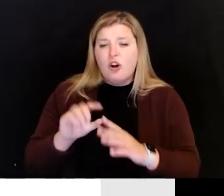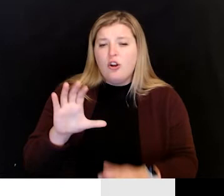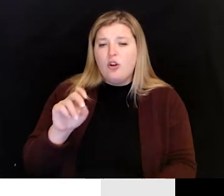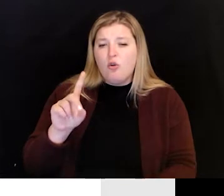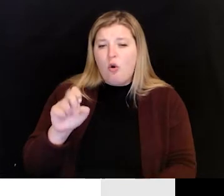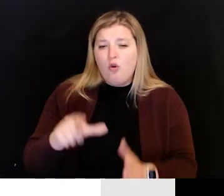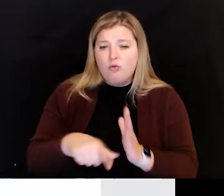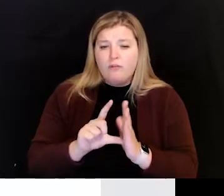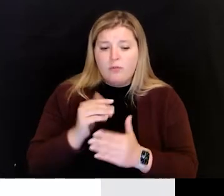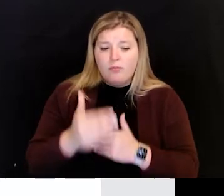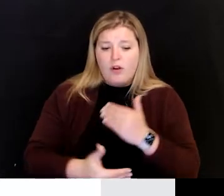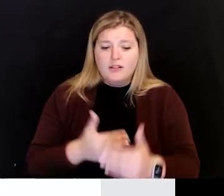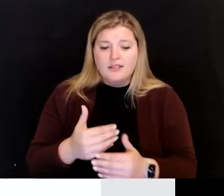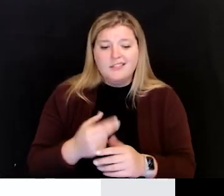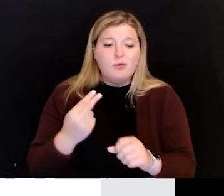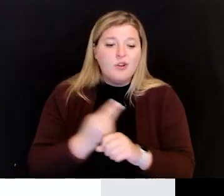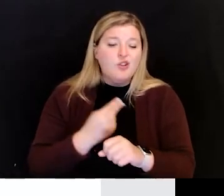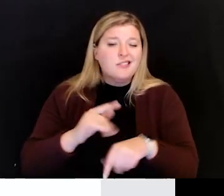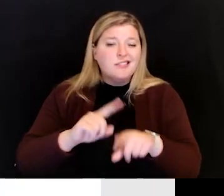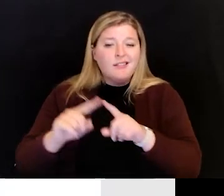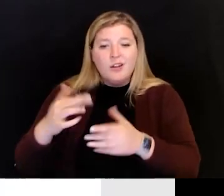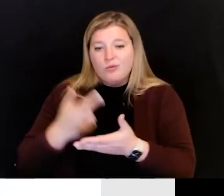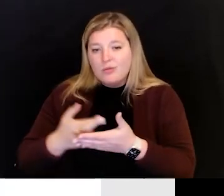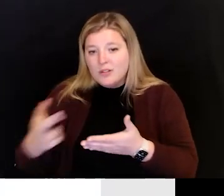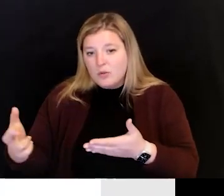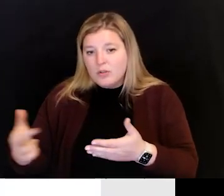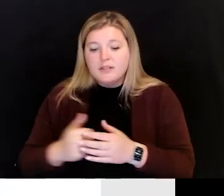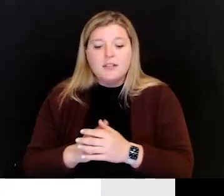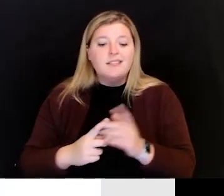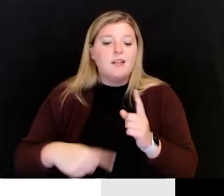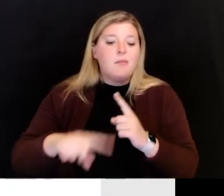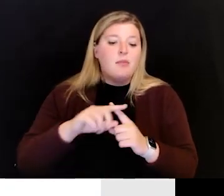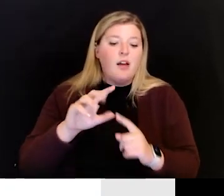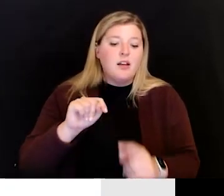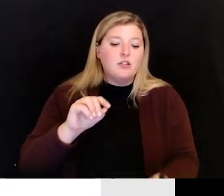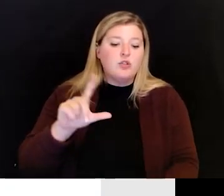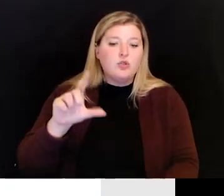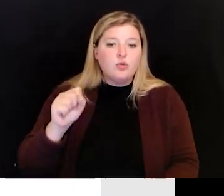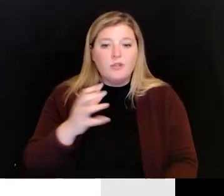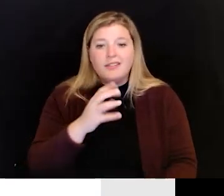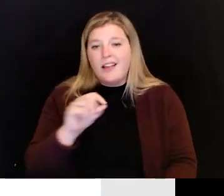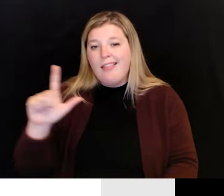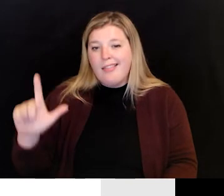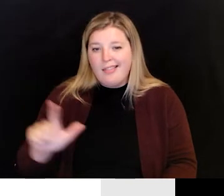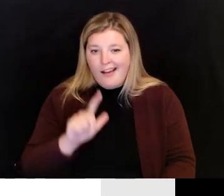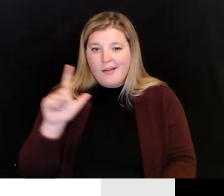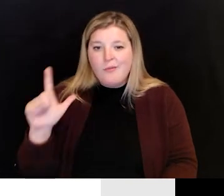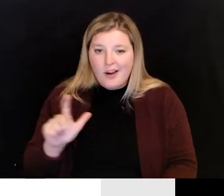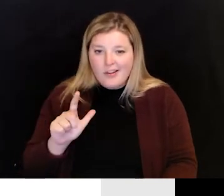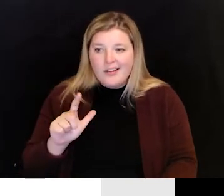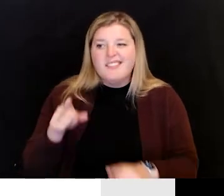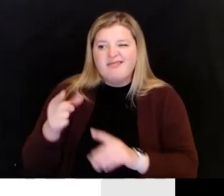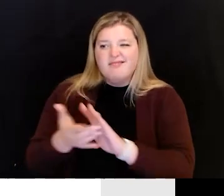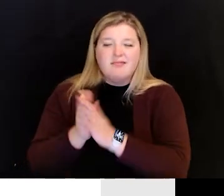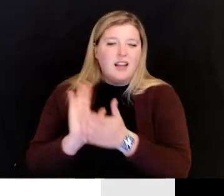using available resources, and using tools and libraries to our advantage and as a guide.